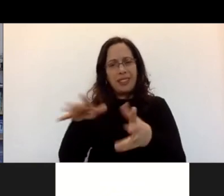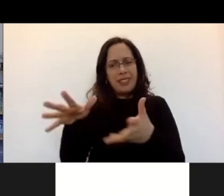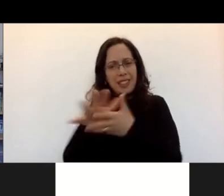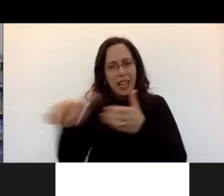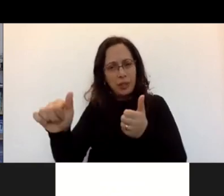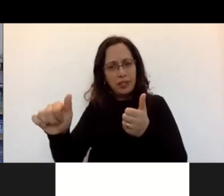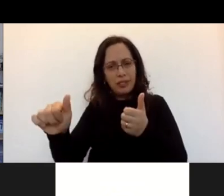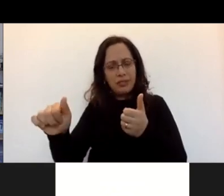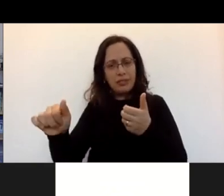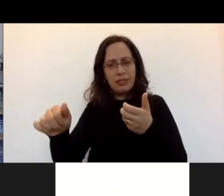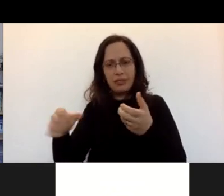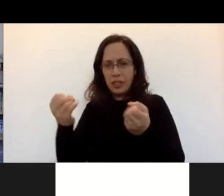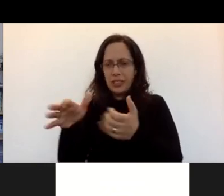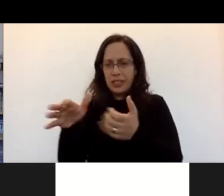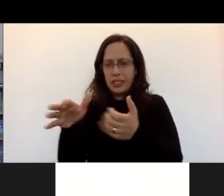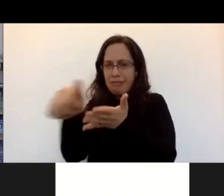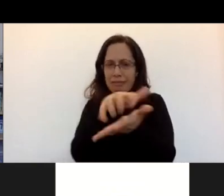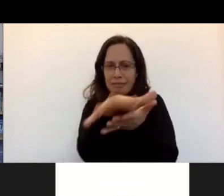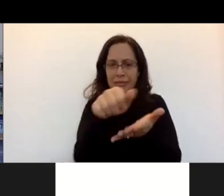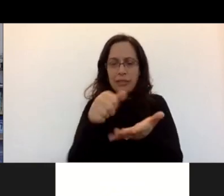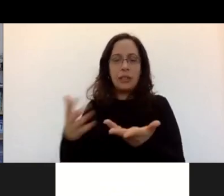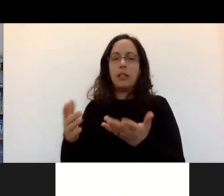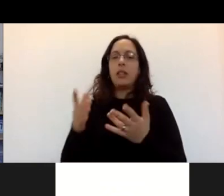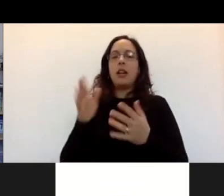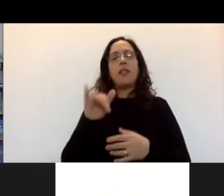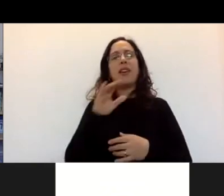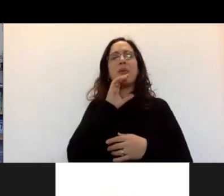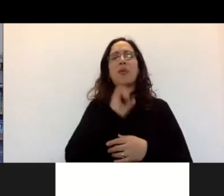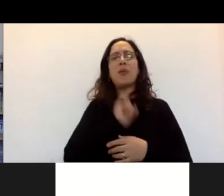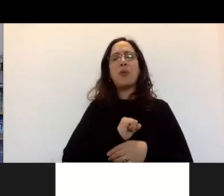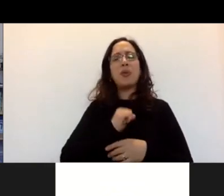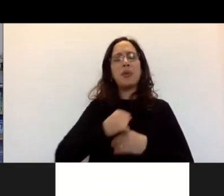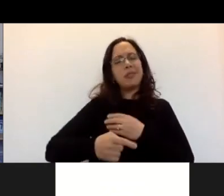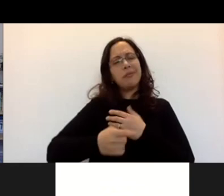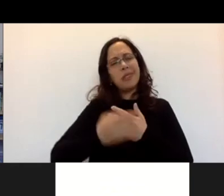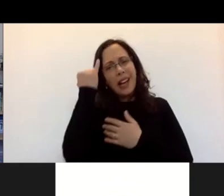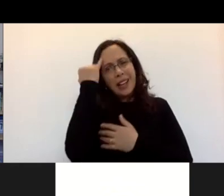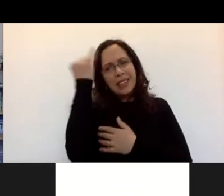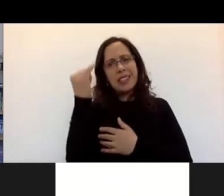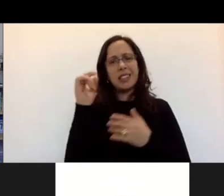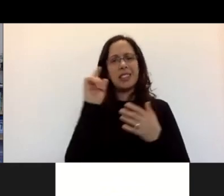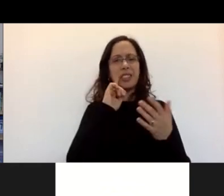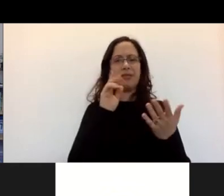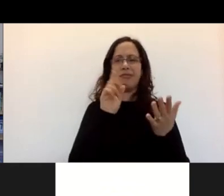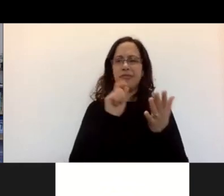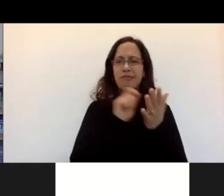we have this kind of old modernization literature that looked at the decolonial condition the